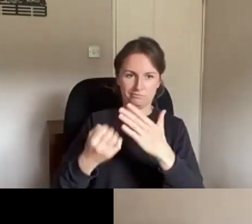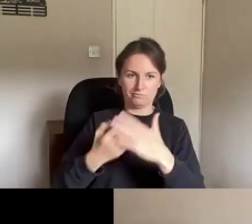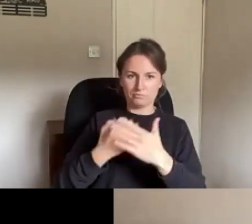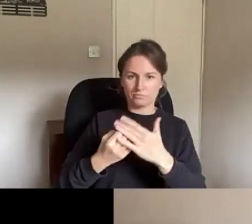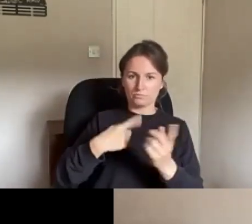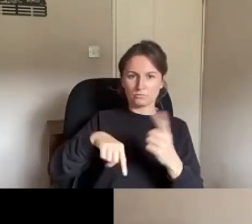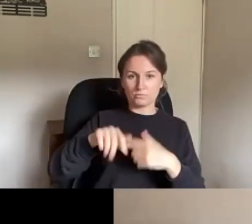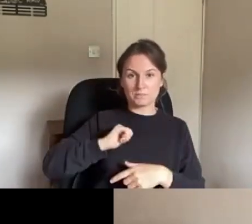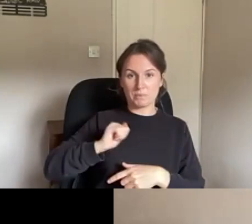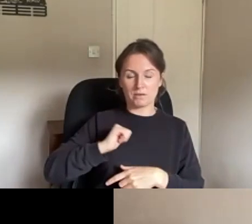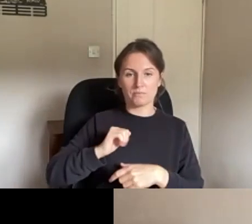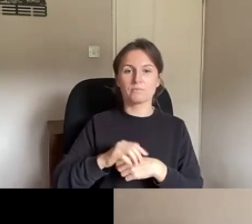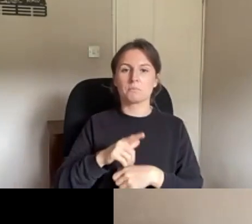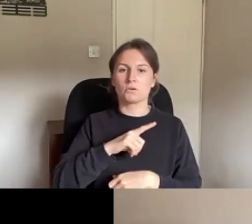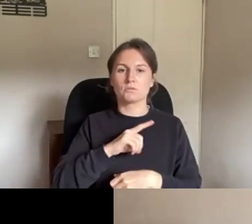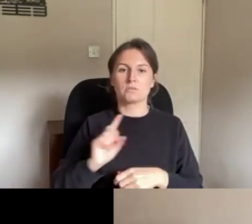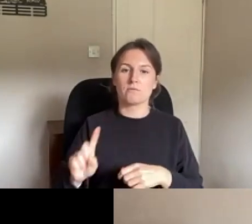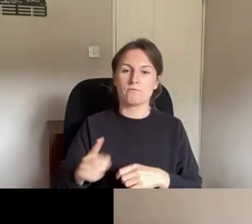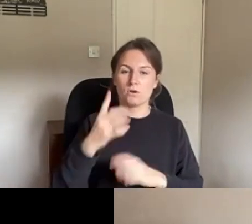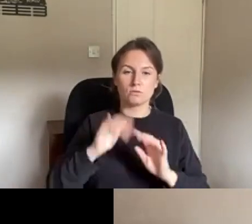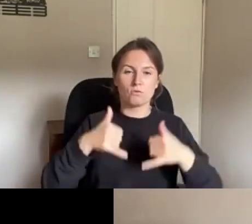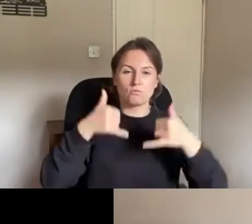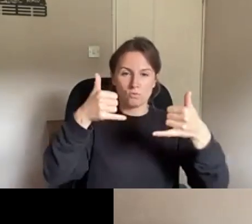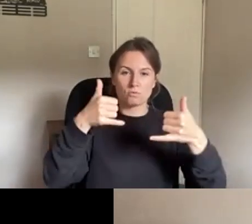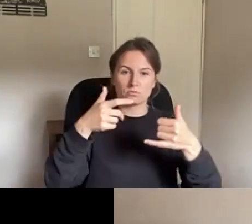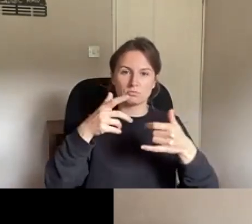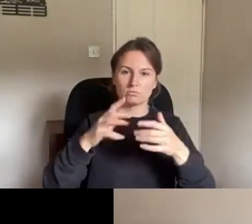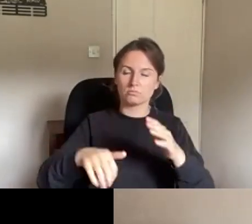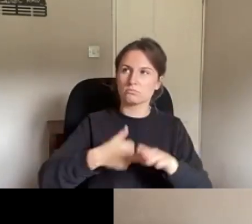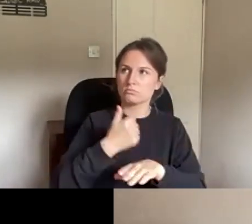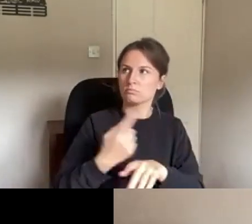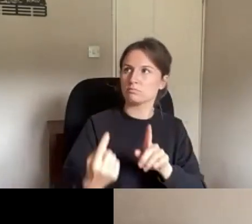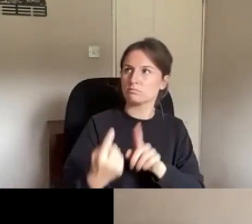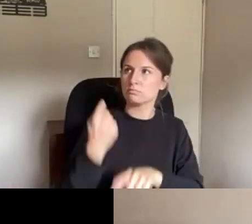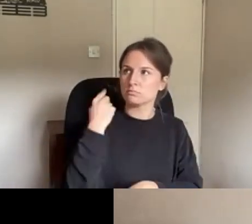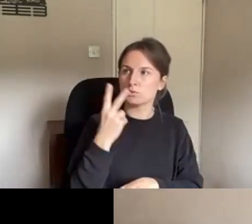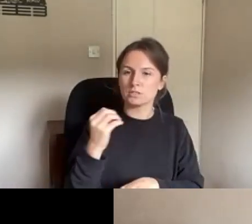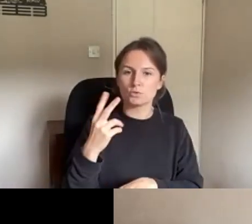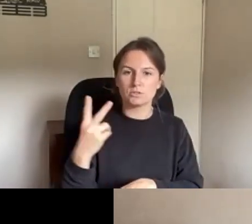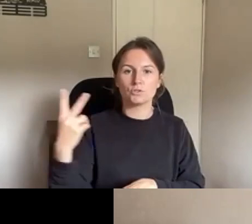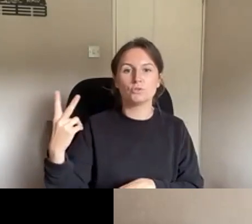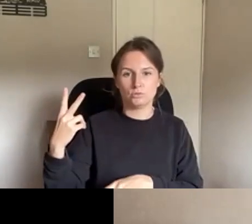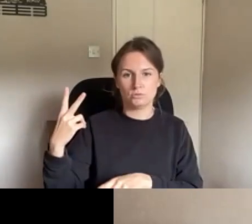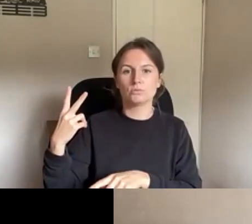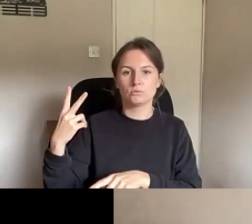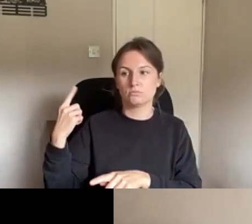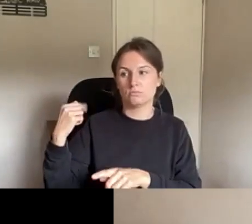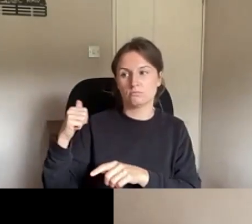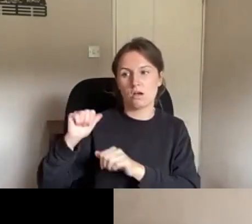because the first awards are run in 2022 and they were just after the pandemic.